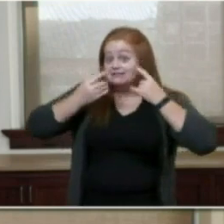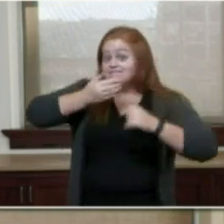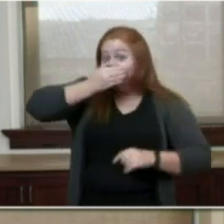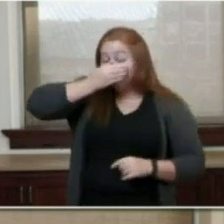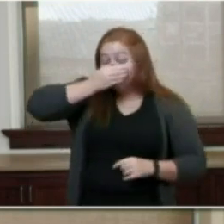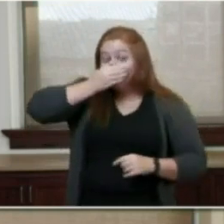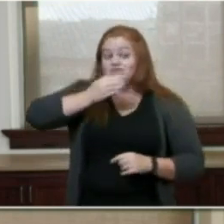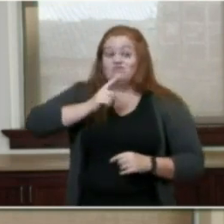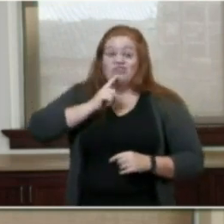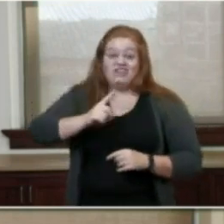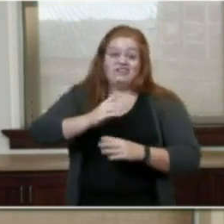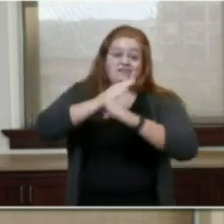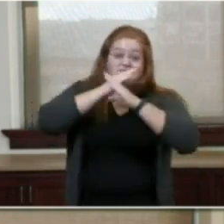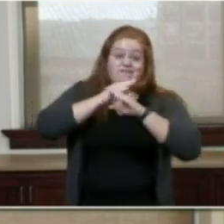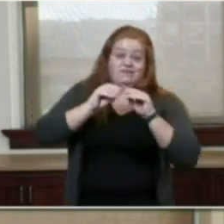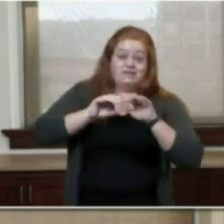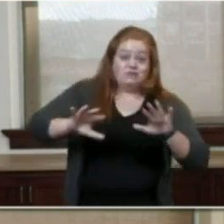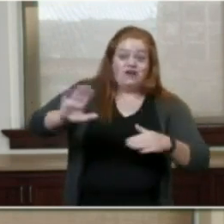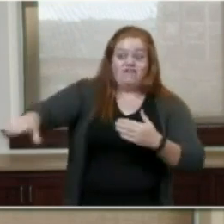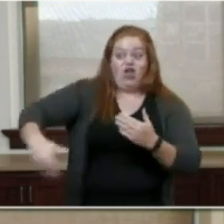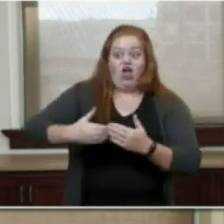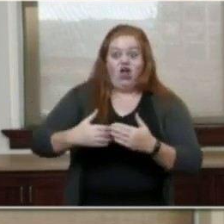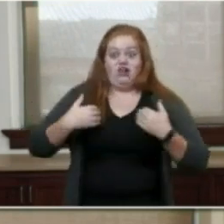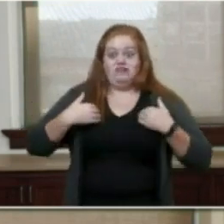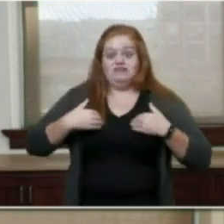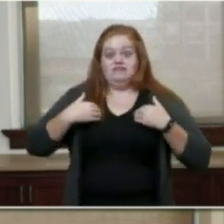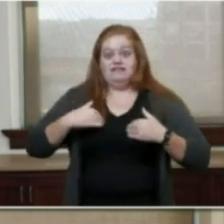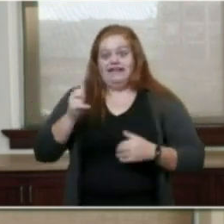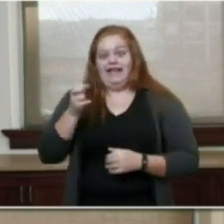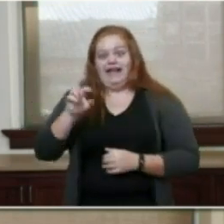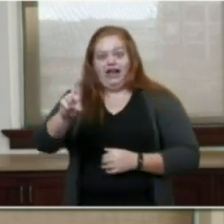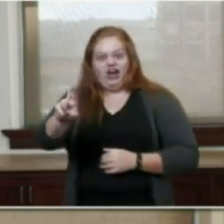really does prevent the spread of all respiratory infections. So you can wear